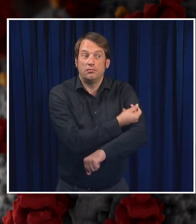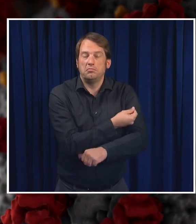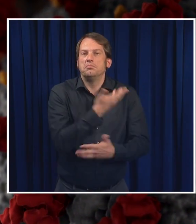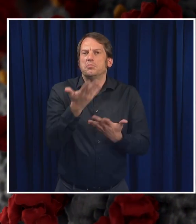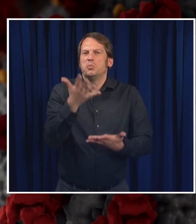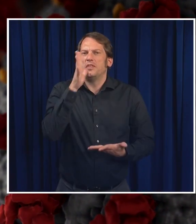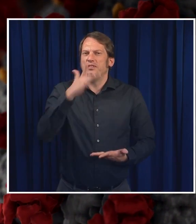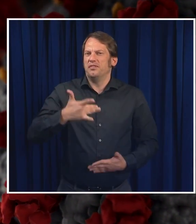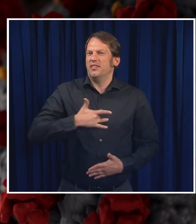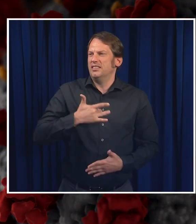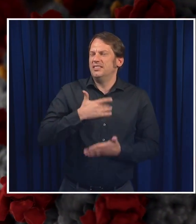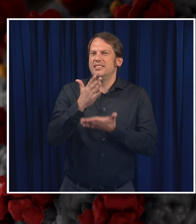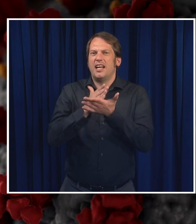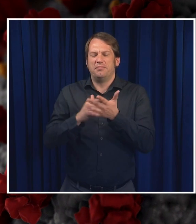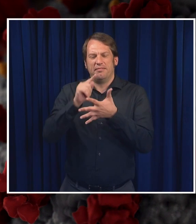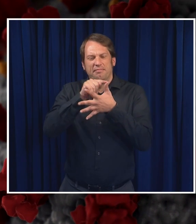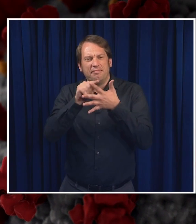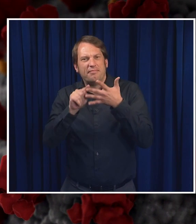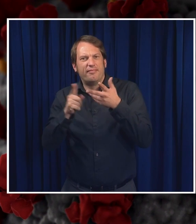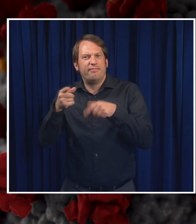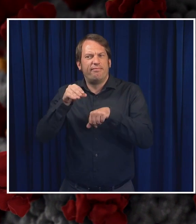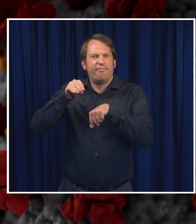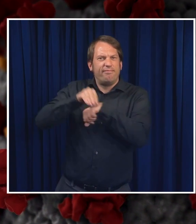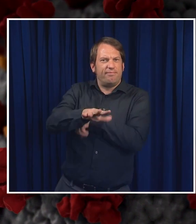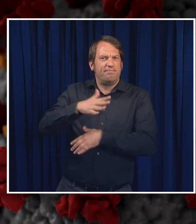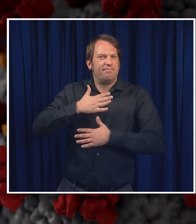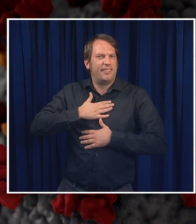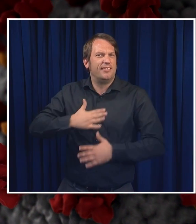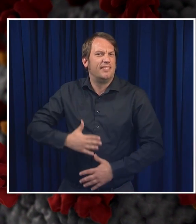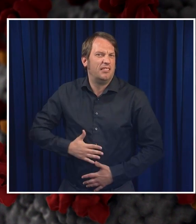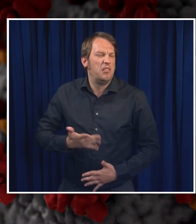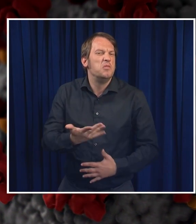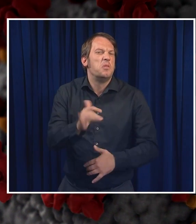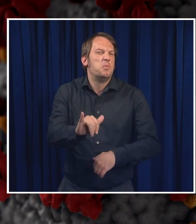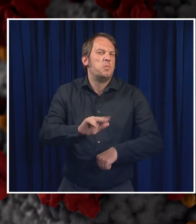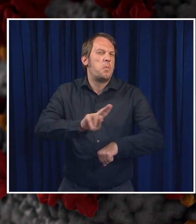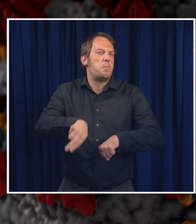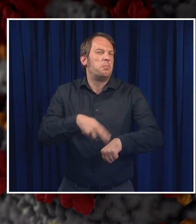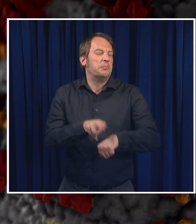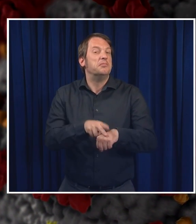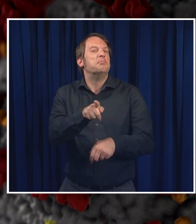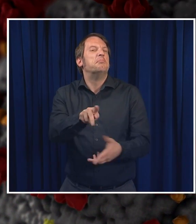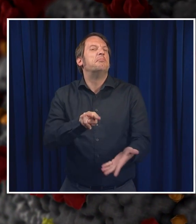After vaccination, you may have some side effects which are normal signs that your body is building